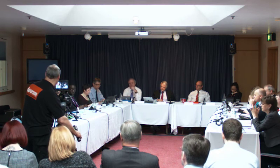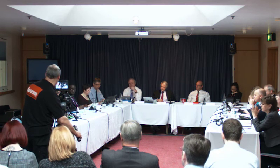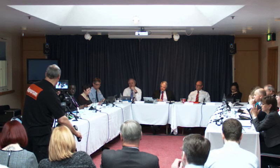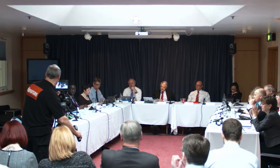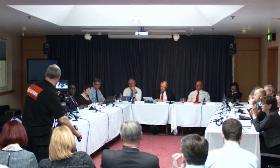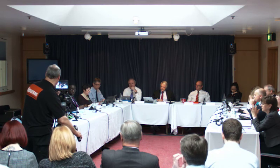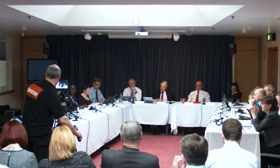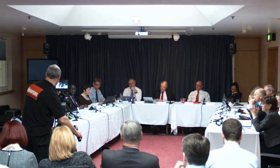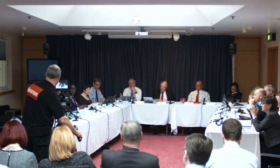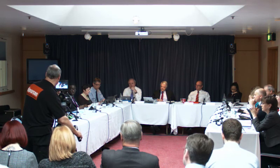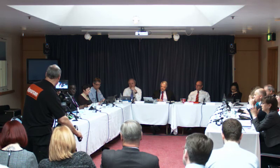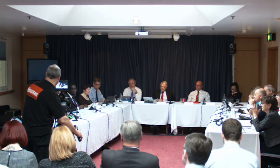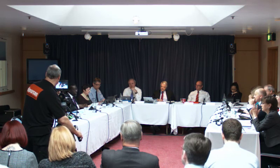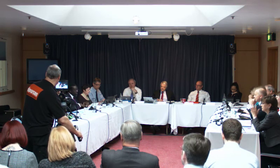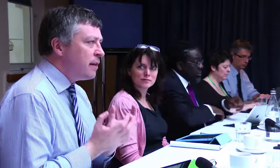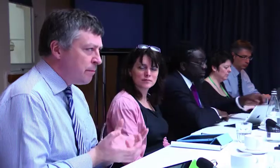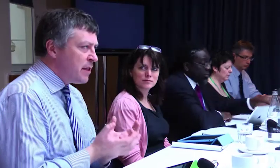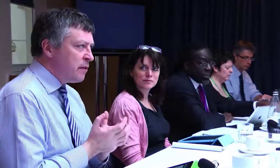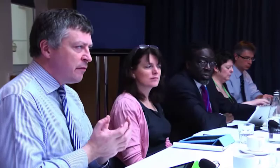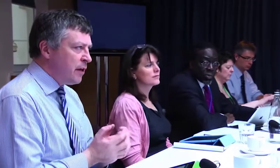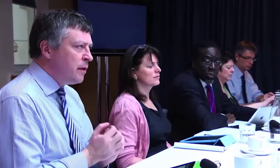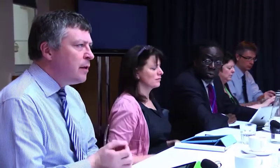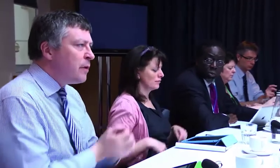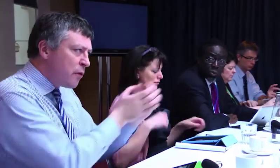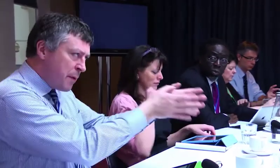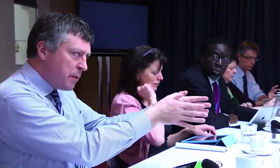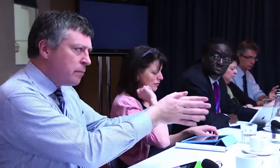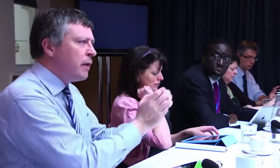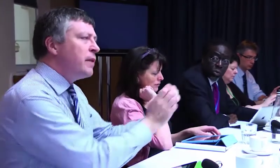'I would quite like to see my own data too', there is still a bit of, you know, those people,